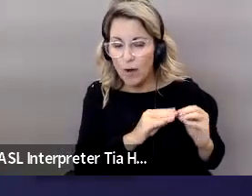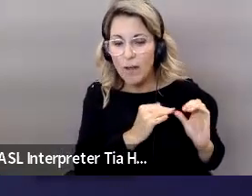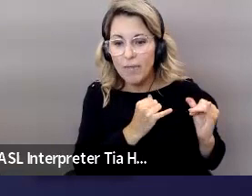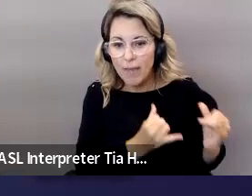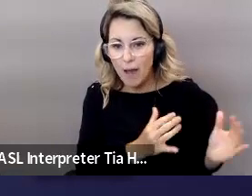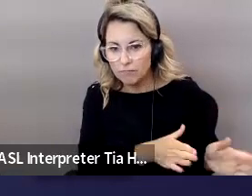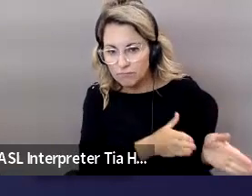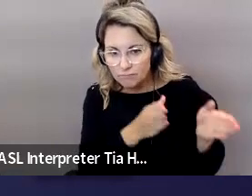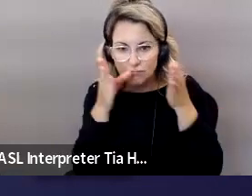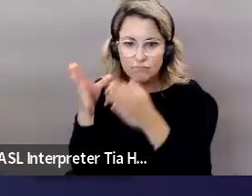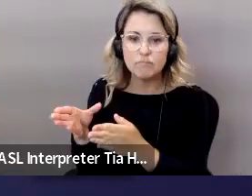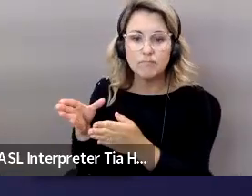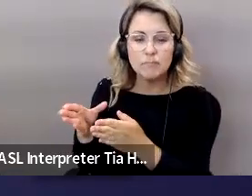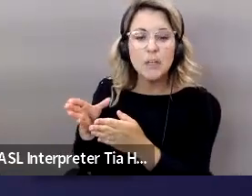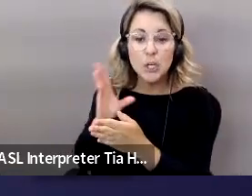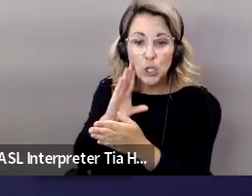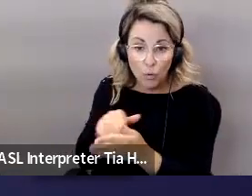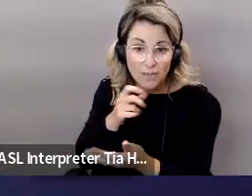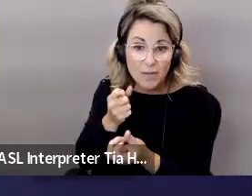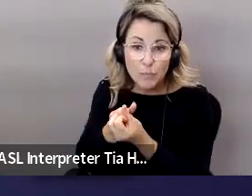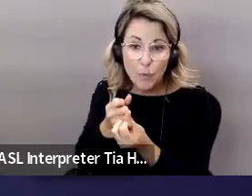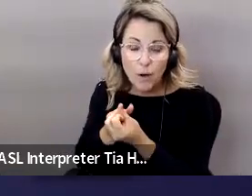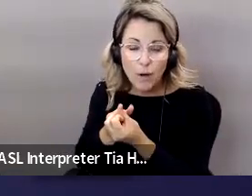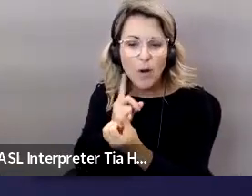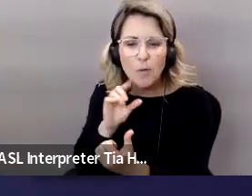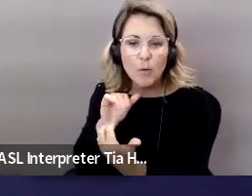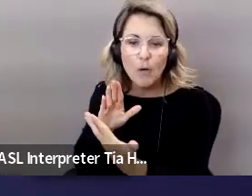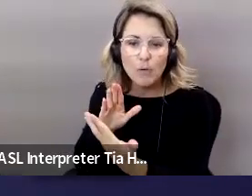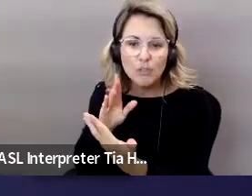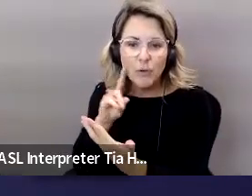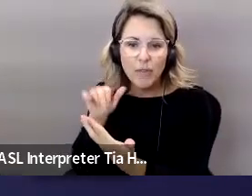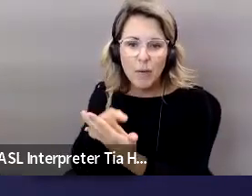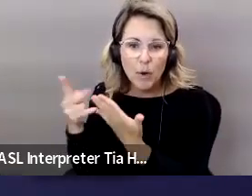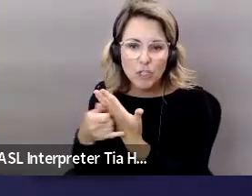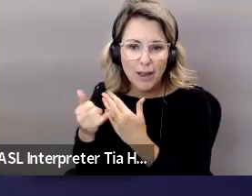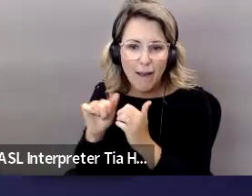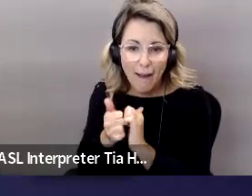intervention or the approach that you're taking in this project. And Dr. Gooden, when we worked